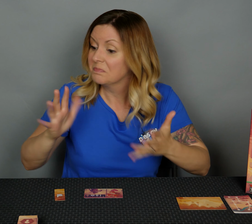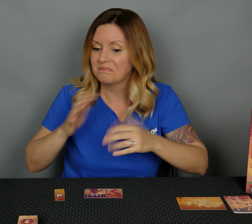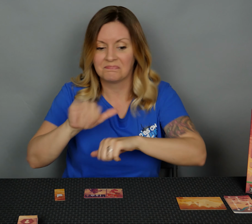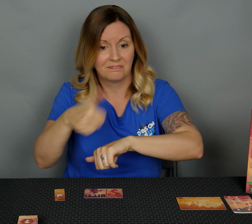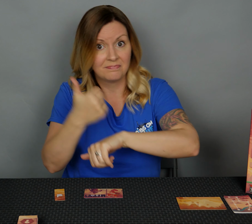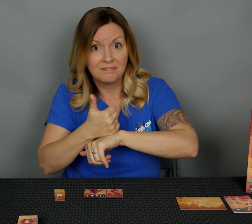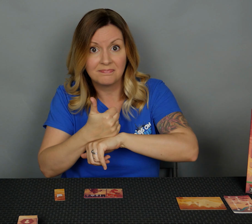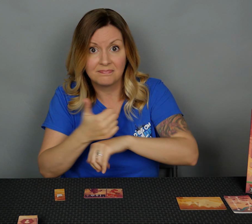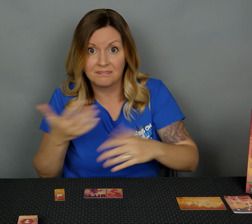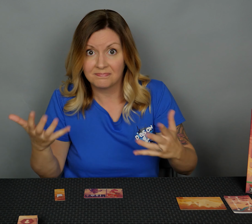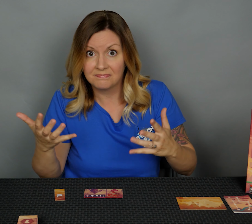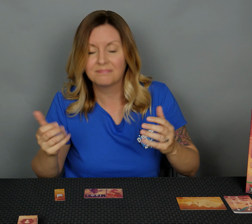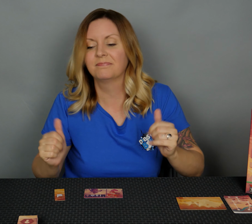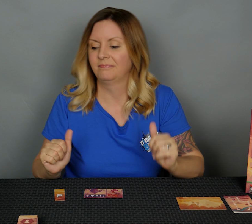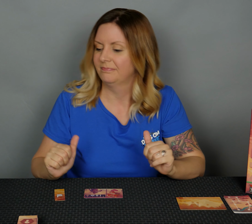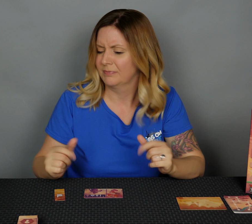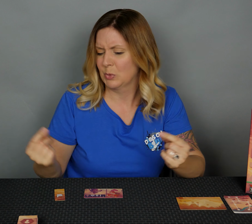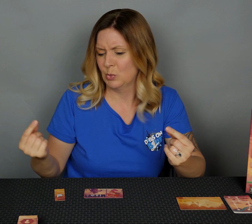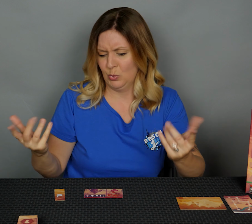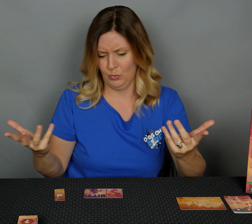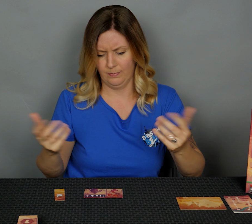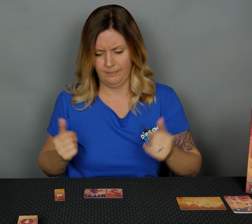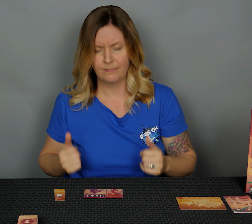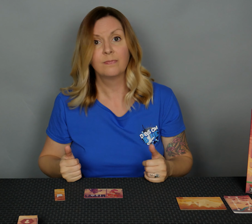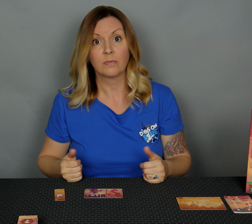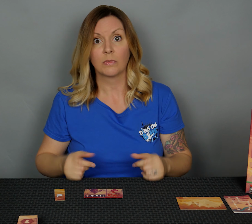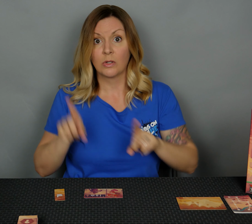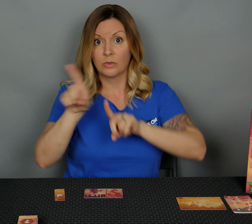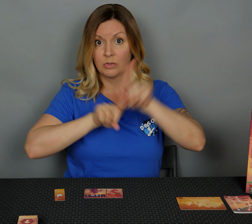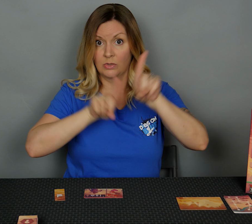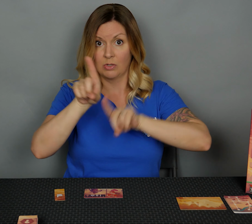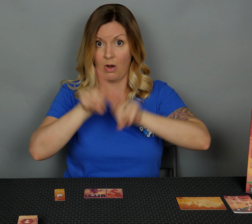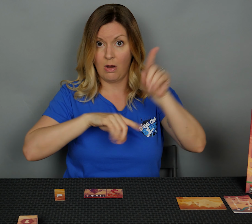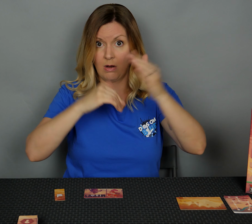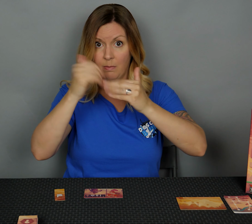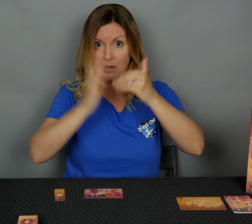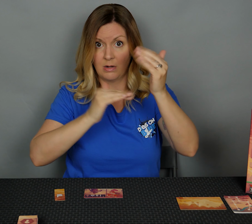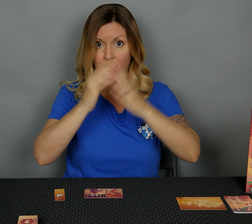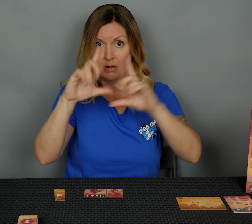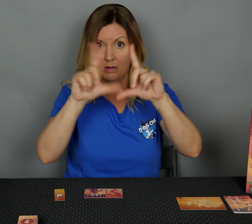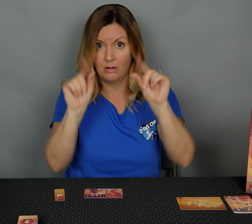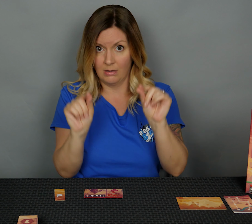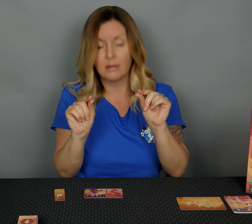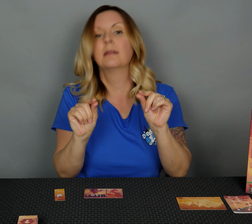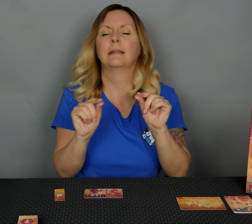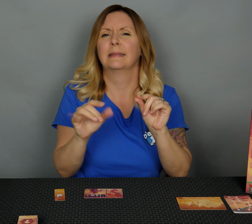To set up, locate all of the 6 different star building cards and put them in the center